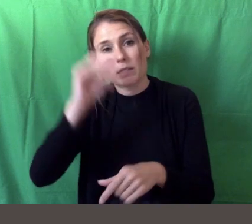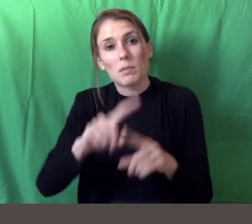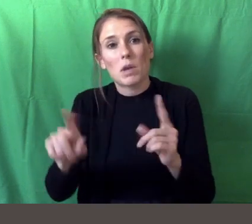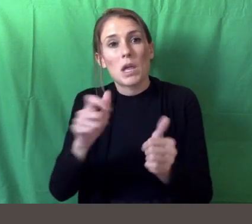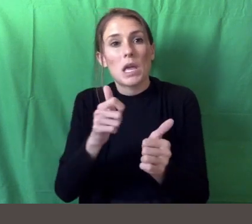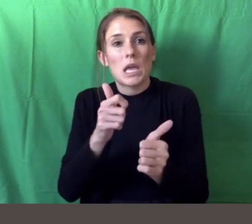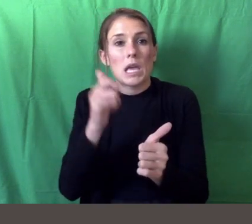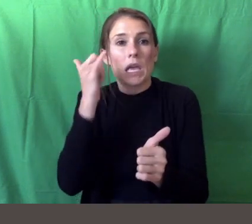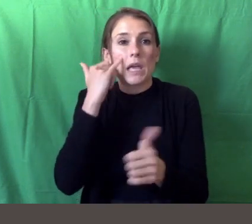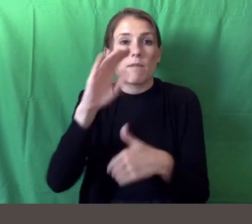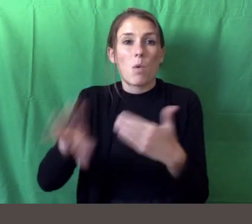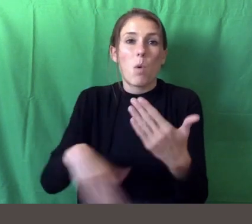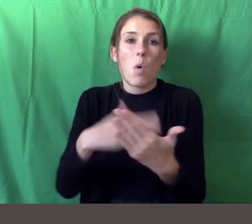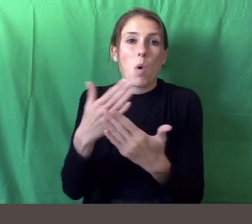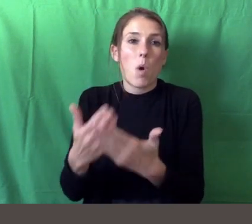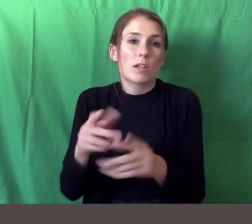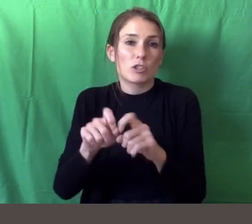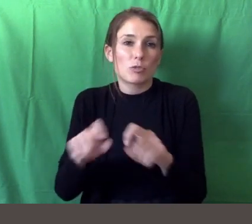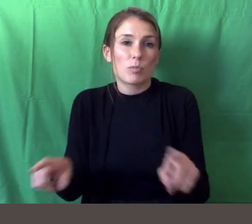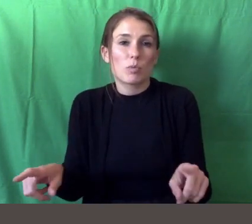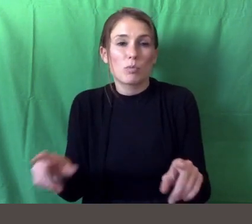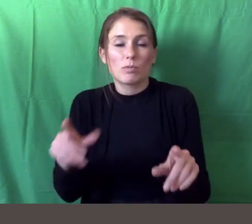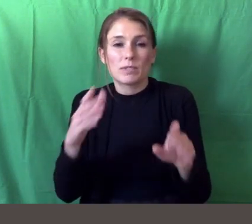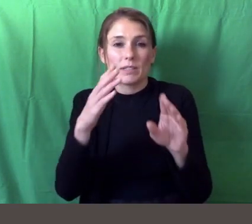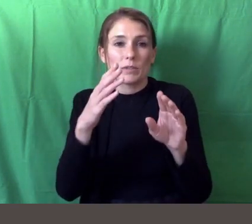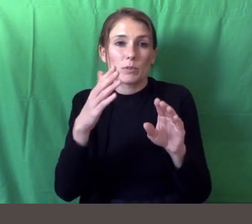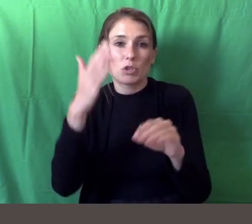but even if all entity-out distributions are known for all given questions submitted